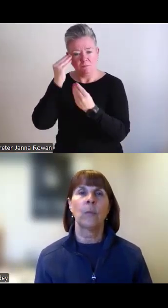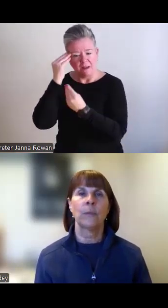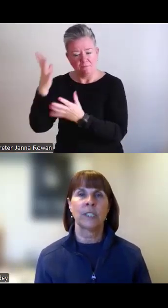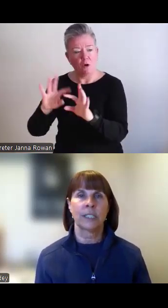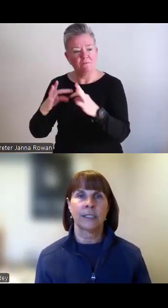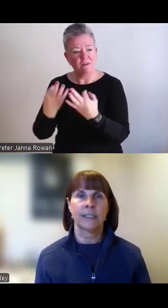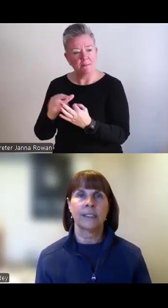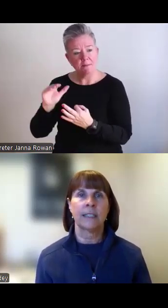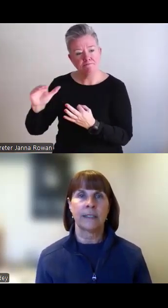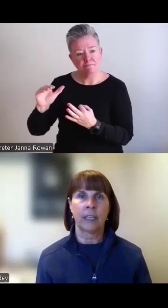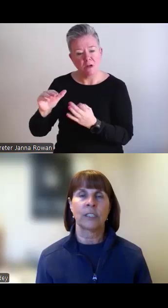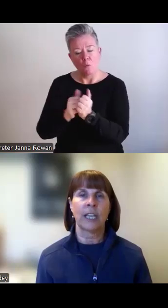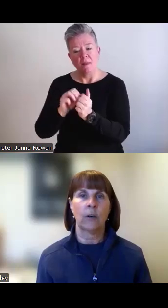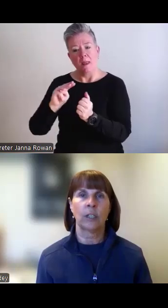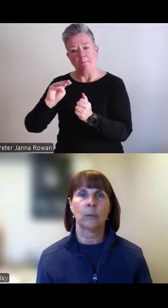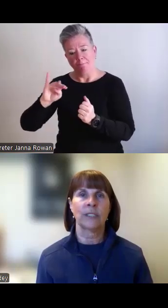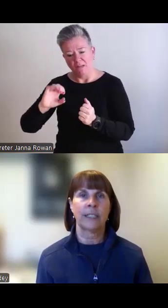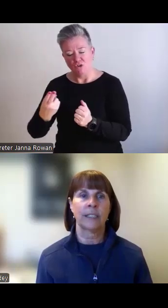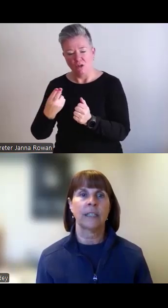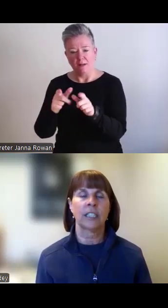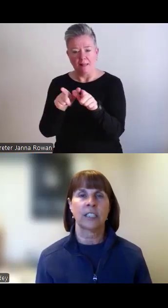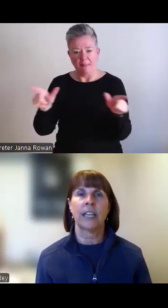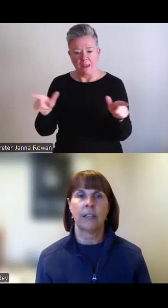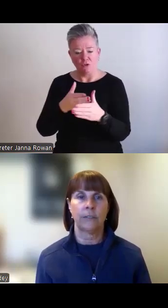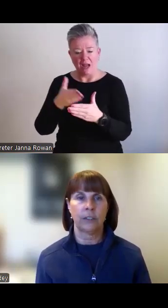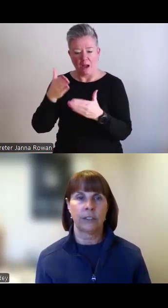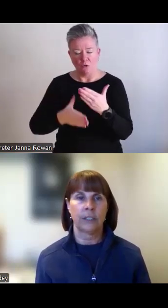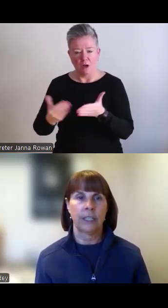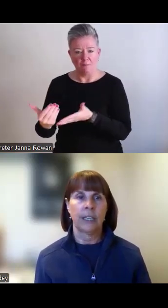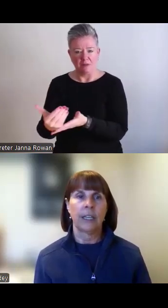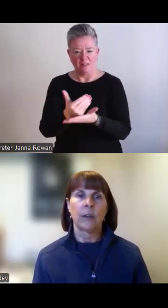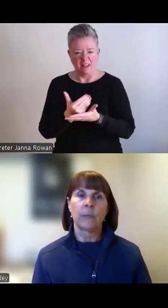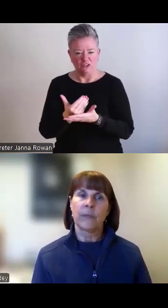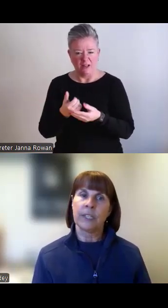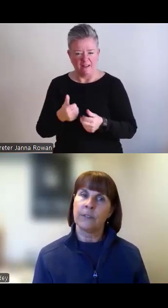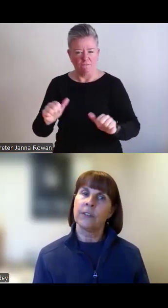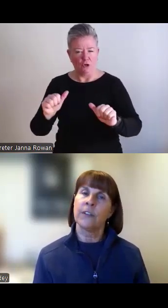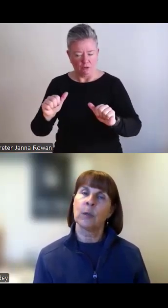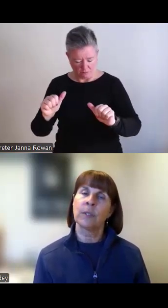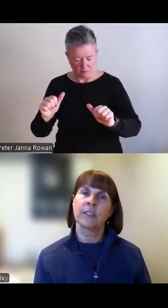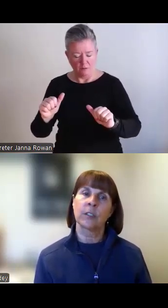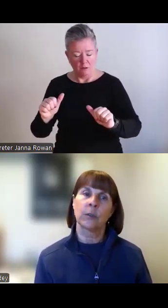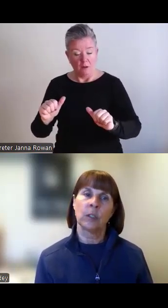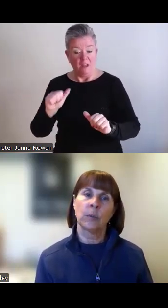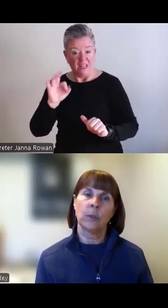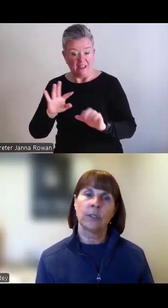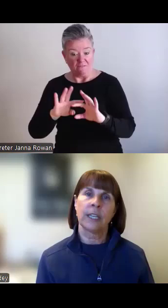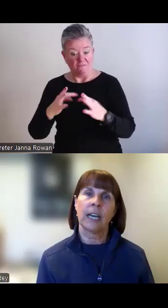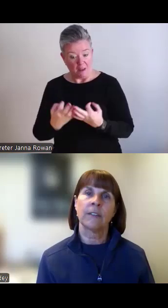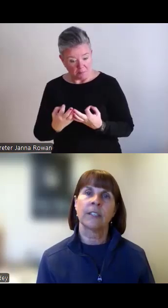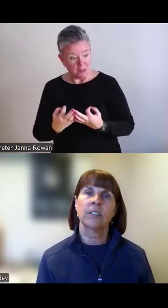about Michigan's language outcomes data collection efforts. If the family is agreeable to having